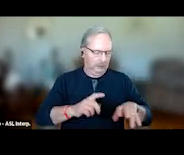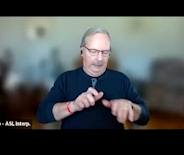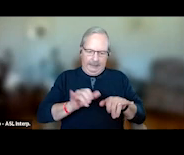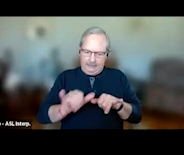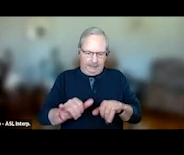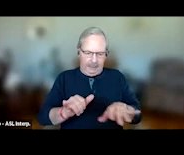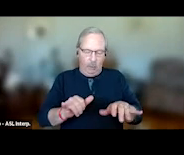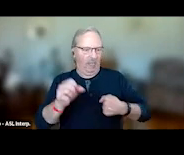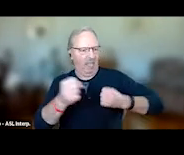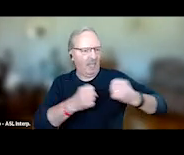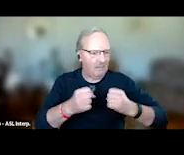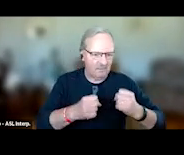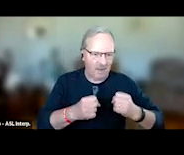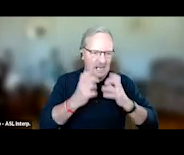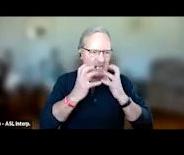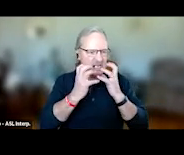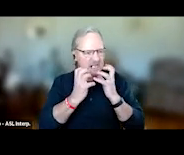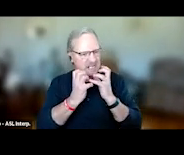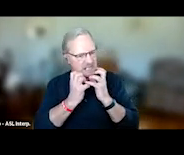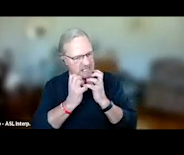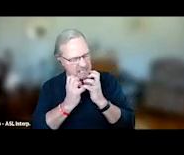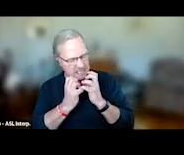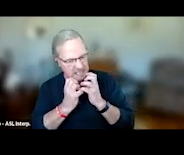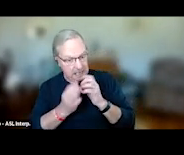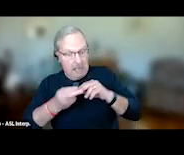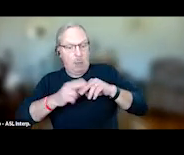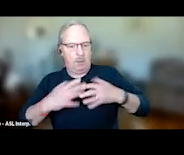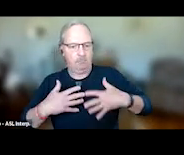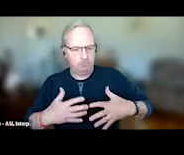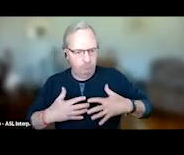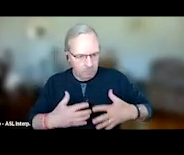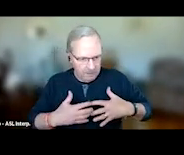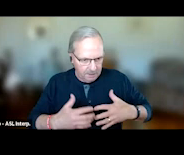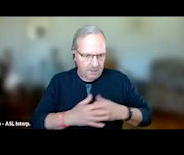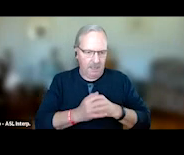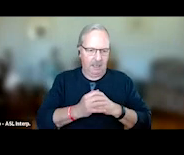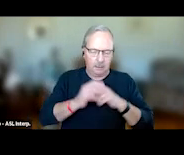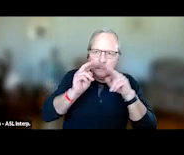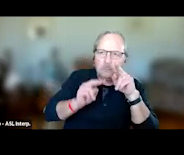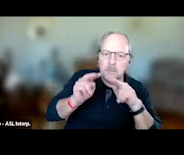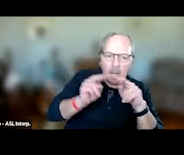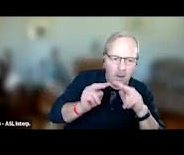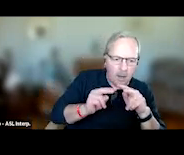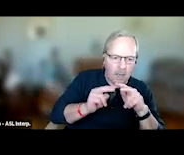like clenching your jaw, increased breathing rate, staring, verbally louder speech, maybe profanity